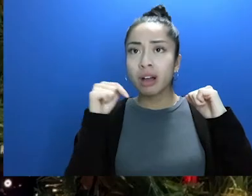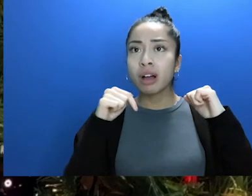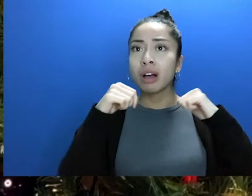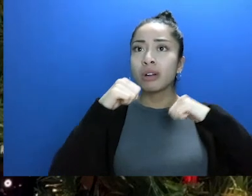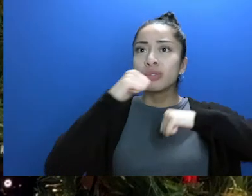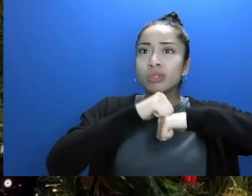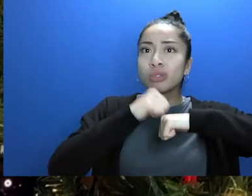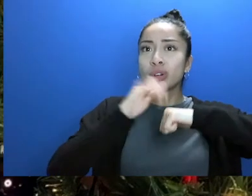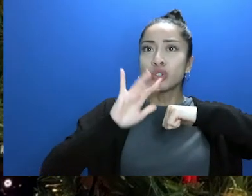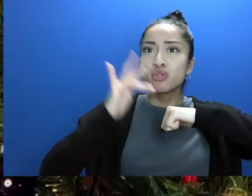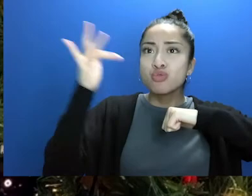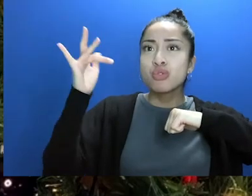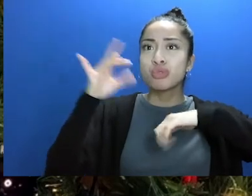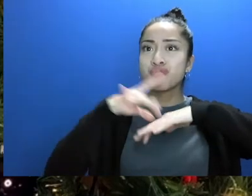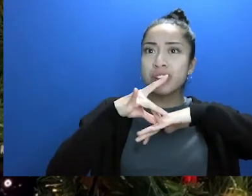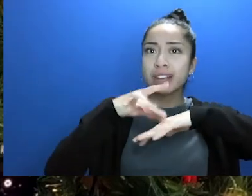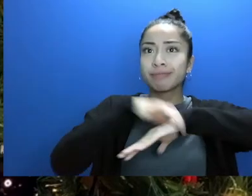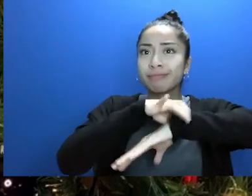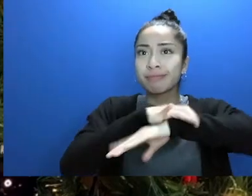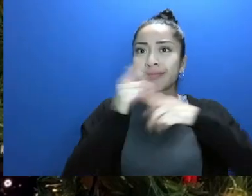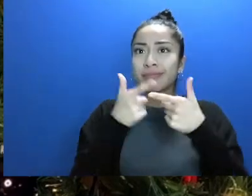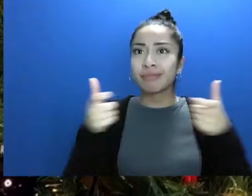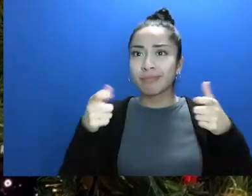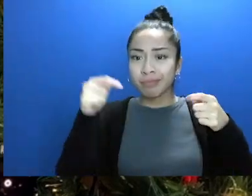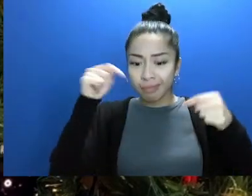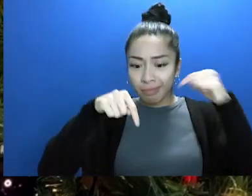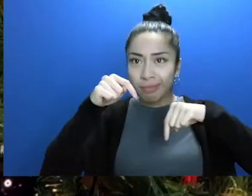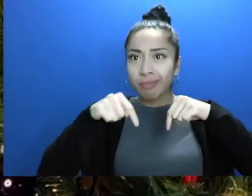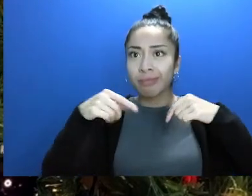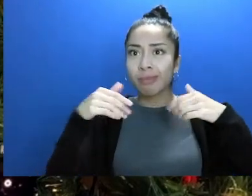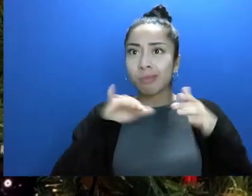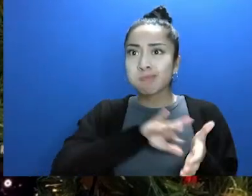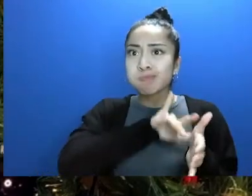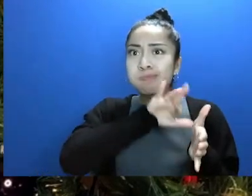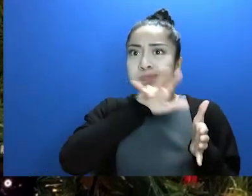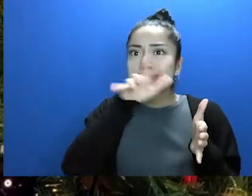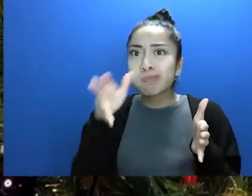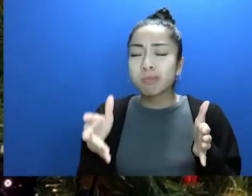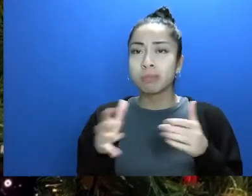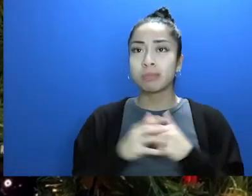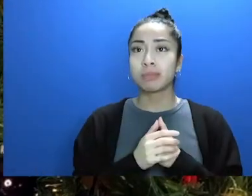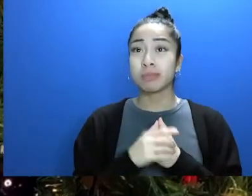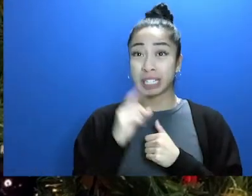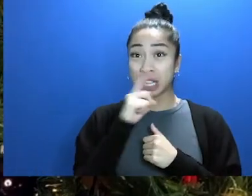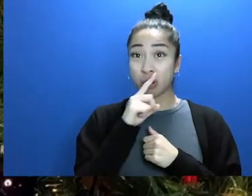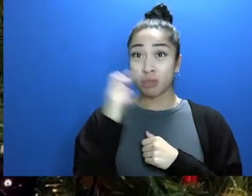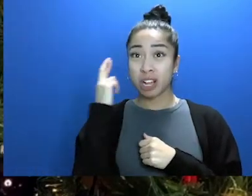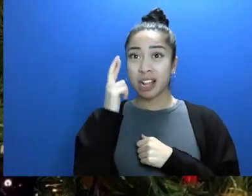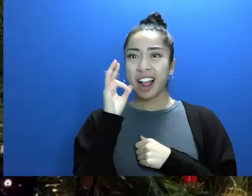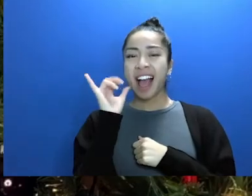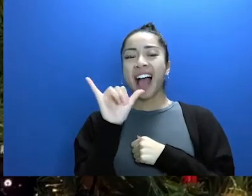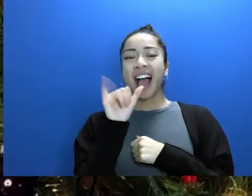claris realized the cat might be changing his ways and giving up theft till the end of his days